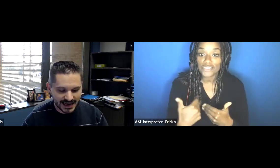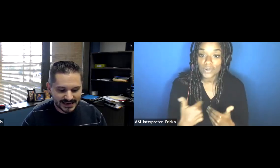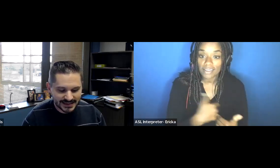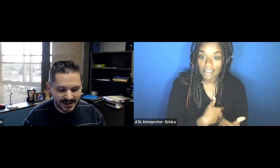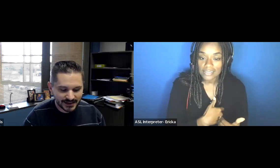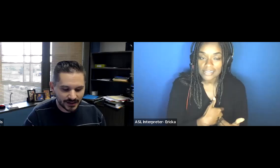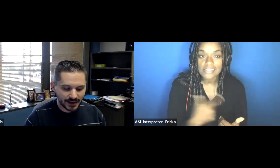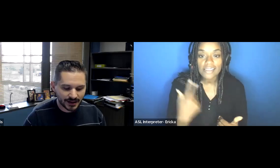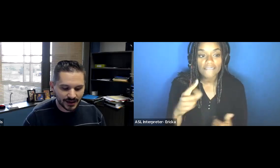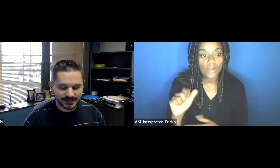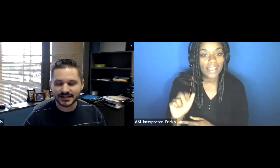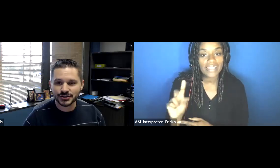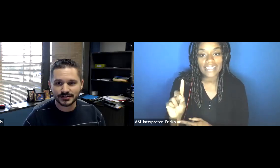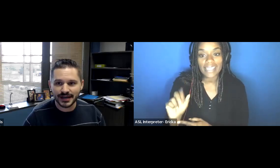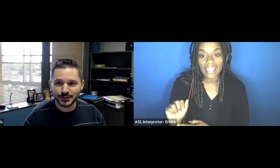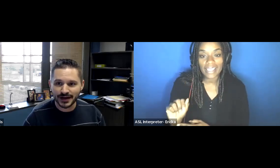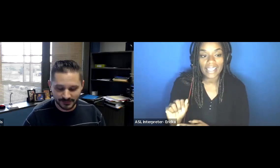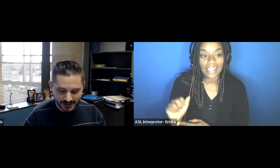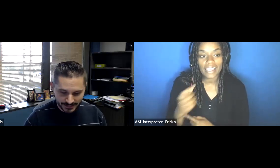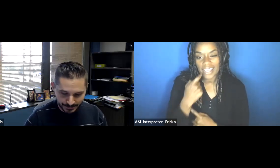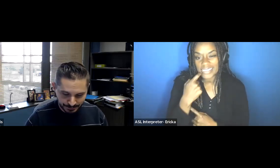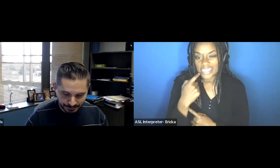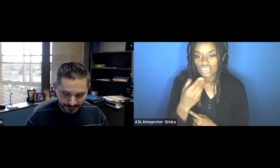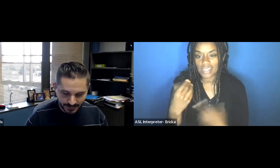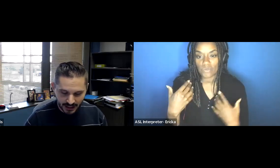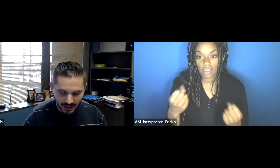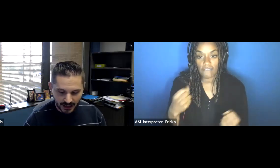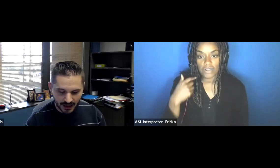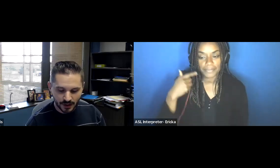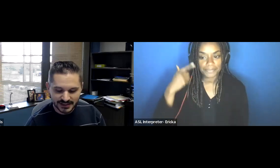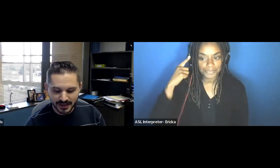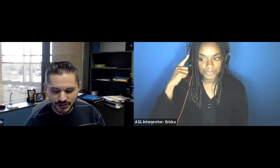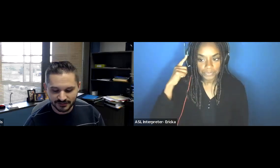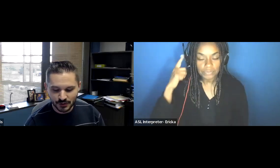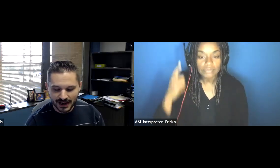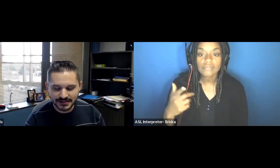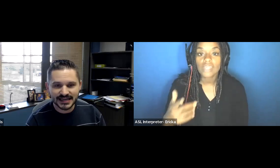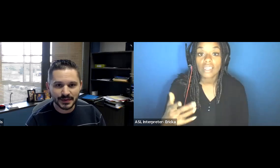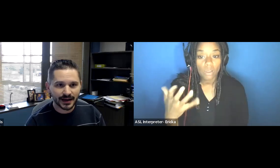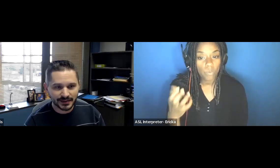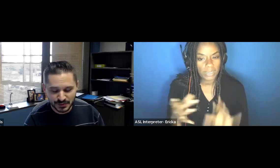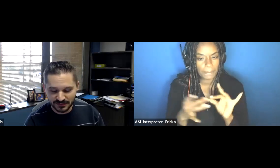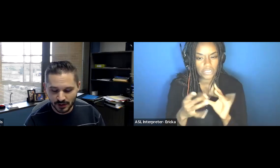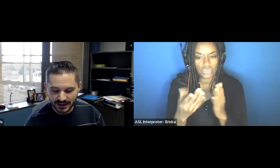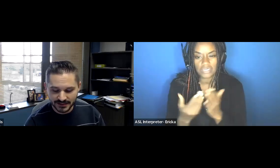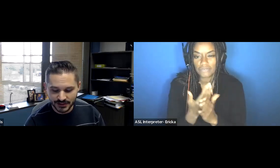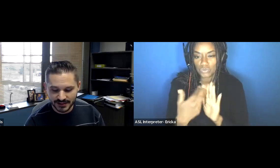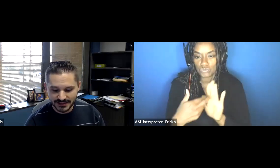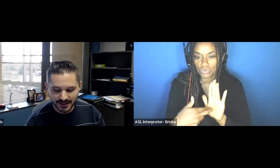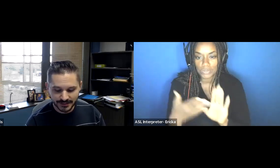I am an APRIL board member and the facilitator of this workshop today.